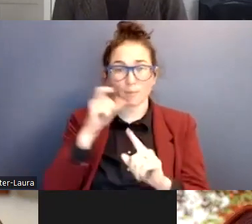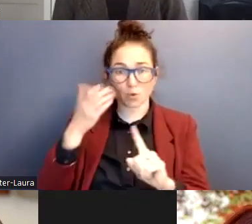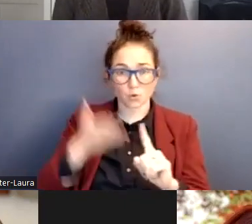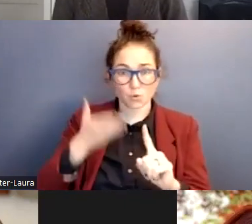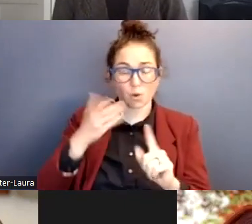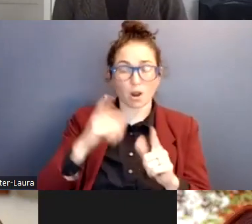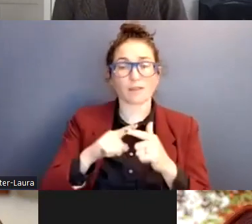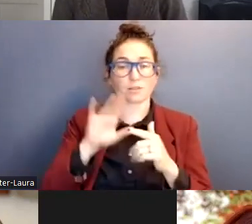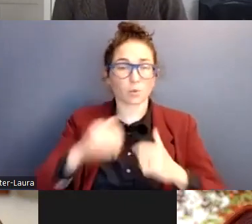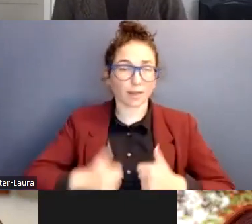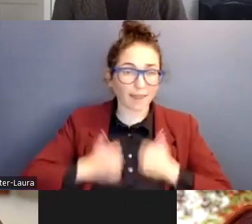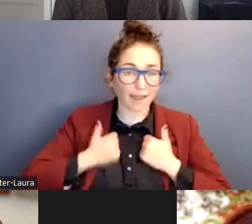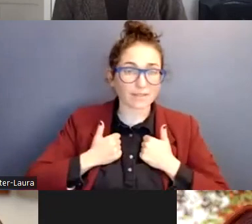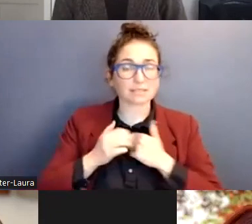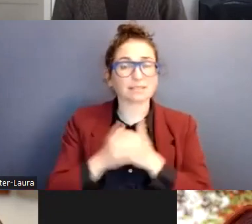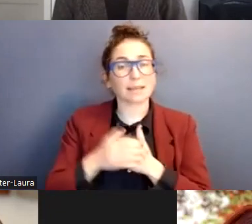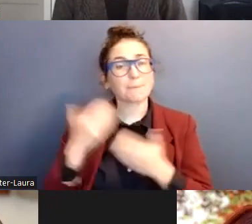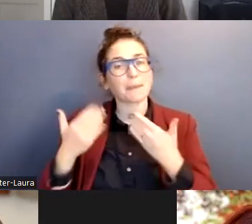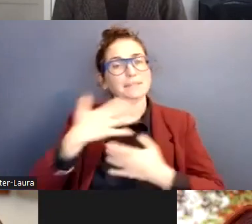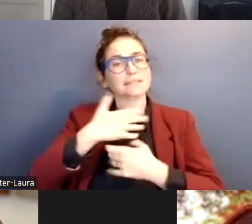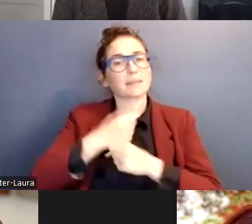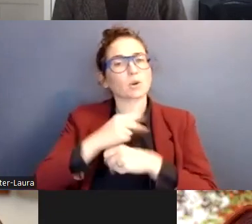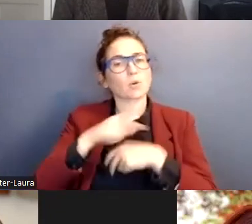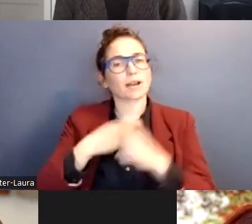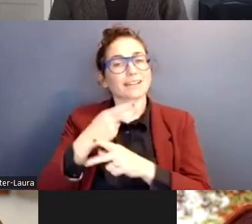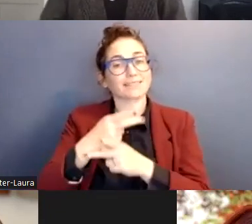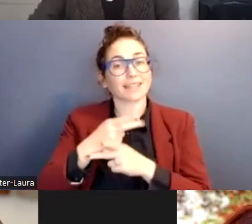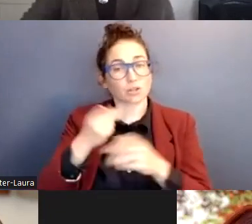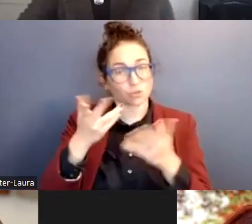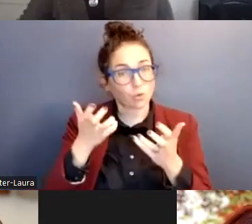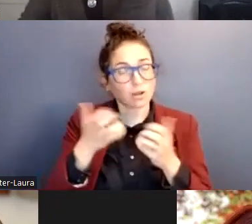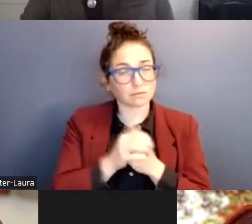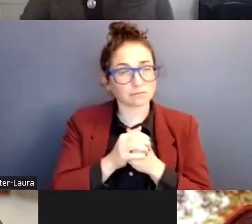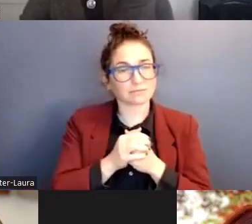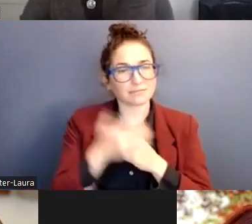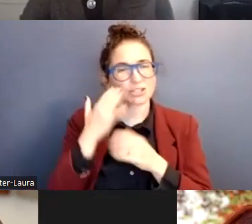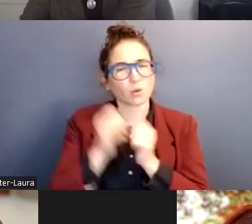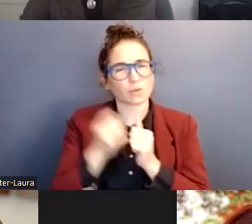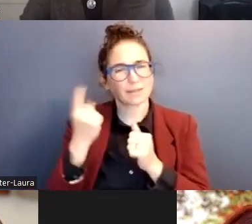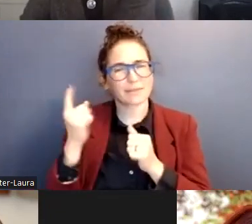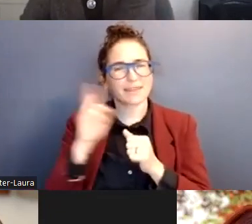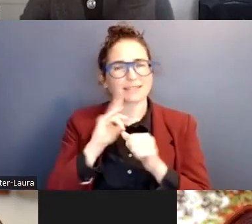kind of who you are, what your life is, and maybe summarizing the carrier you walk with, you